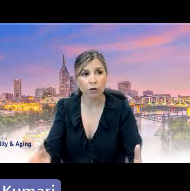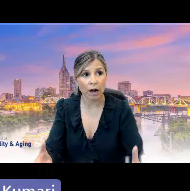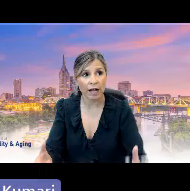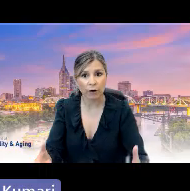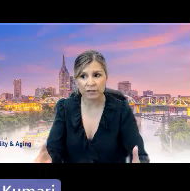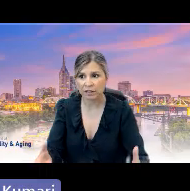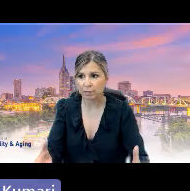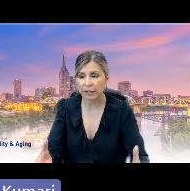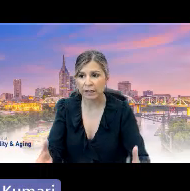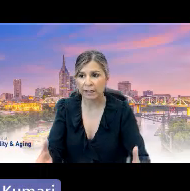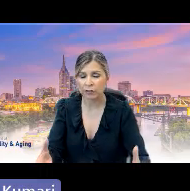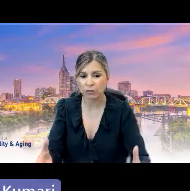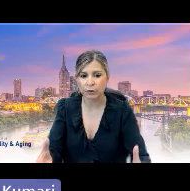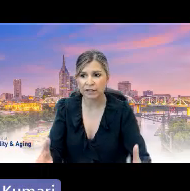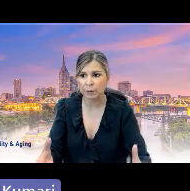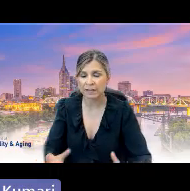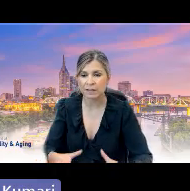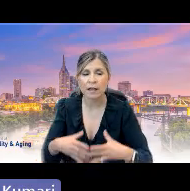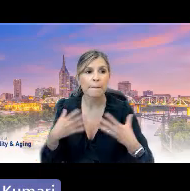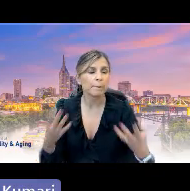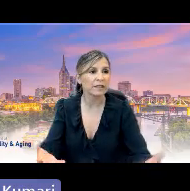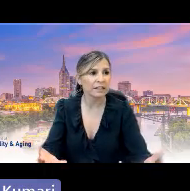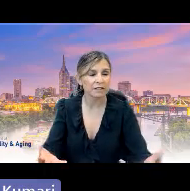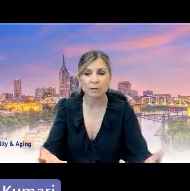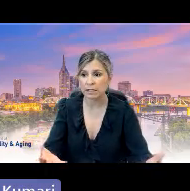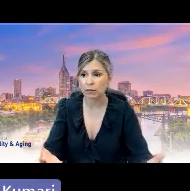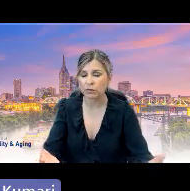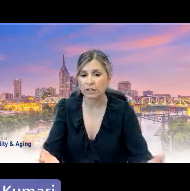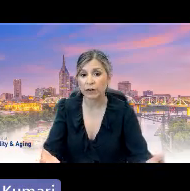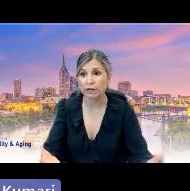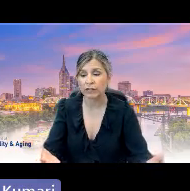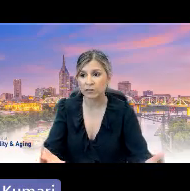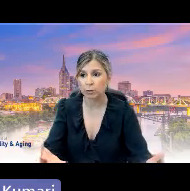These are IRS eligible expenses, but this can be used in a very flexible